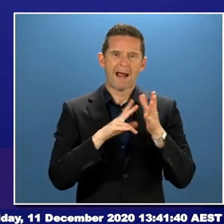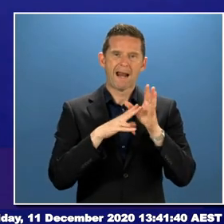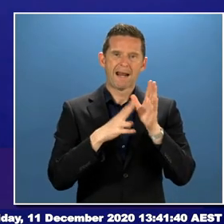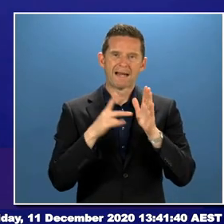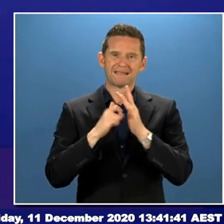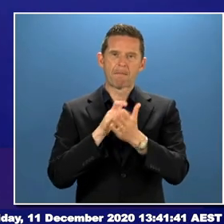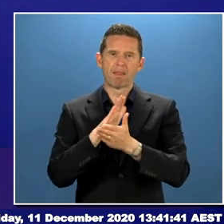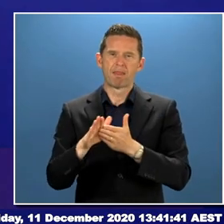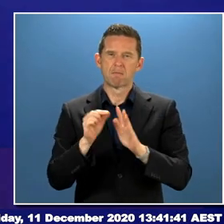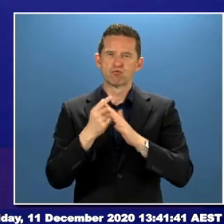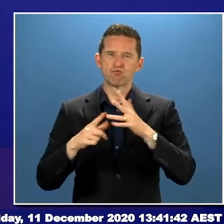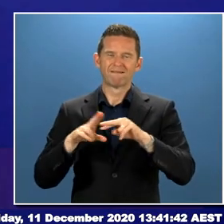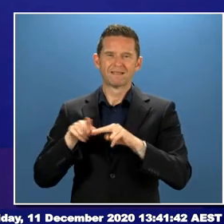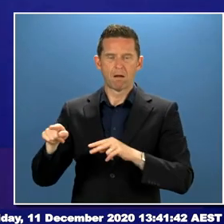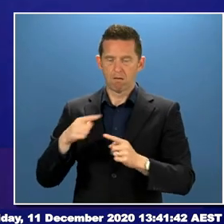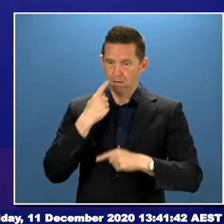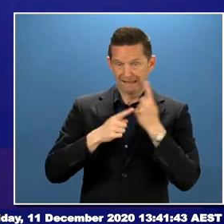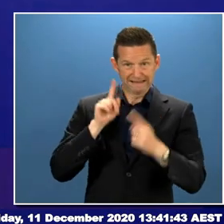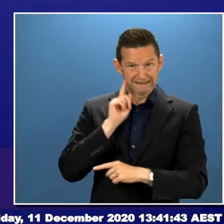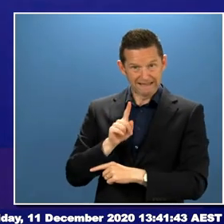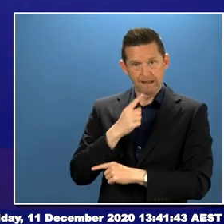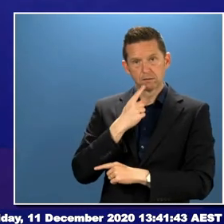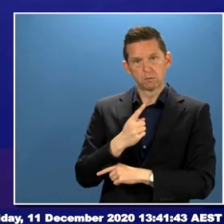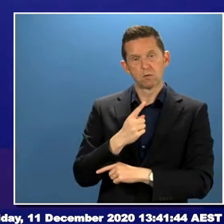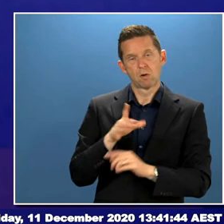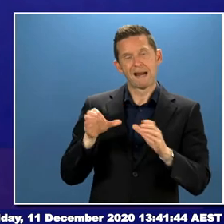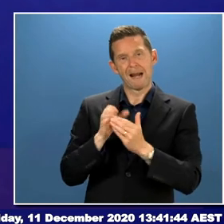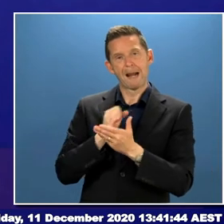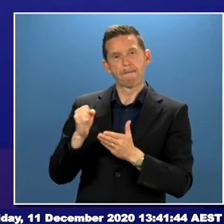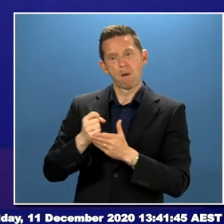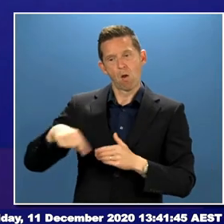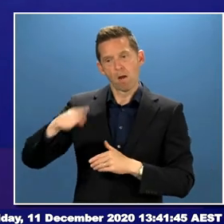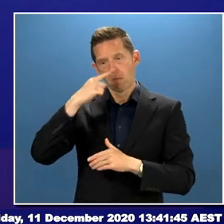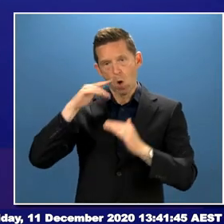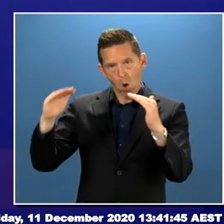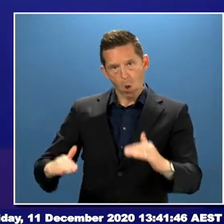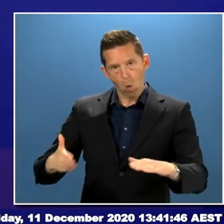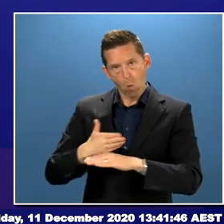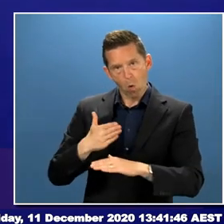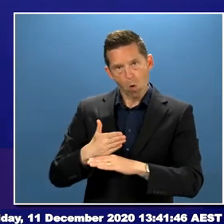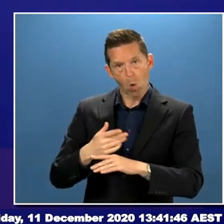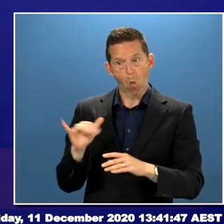unemployed and under-employed people in Australia is very much greater than figures might suggest.